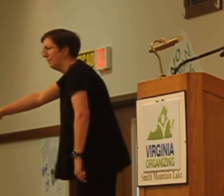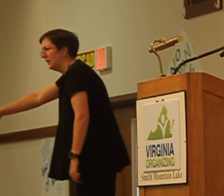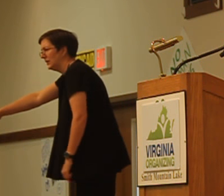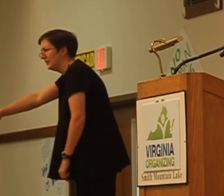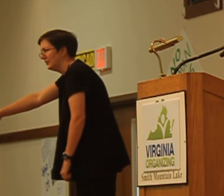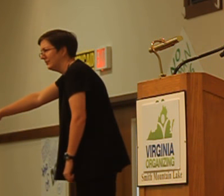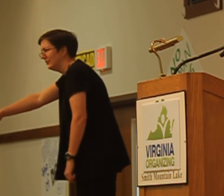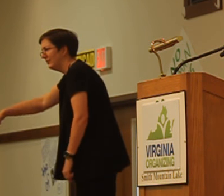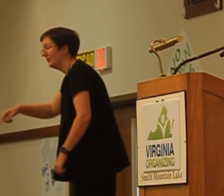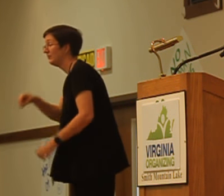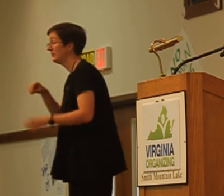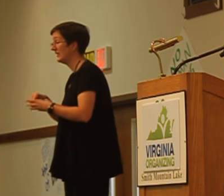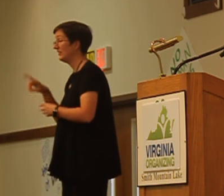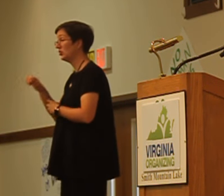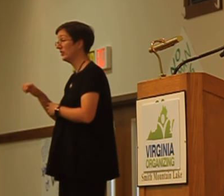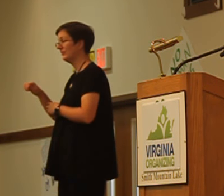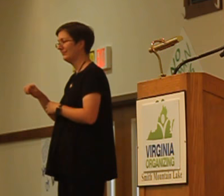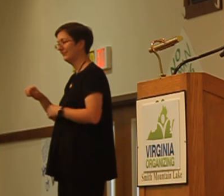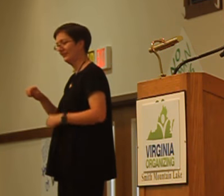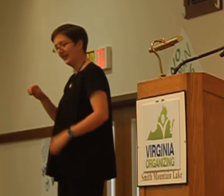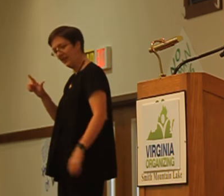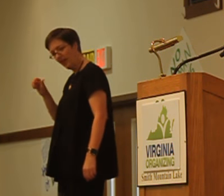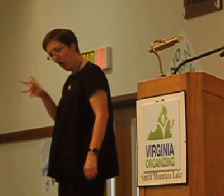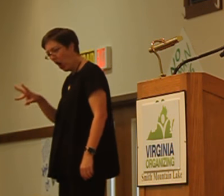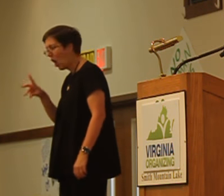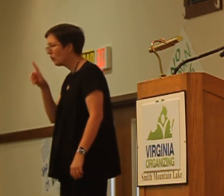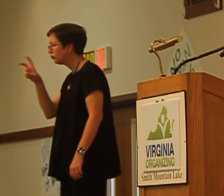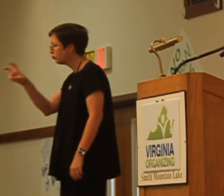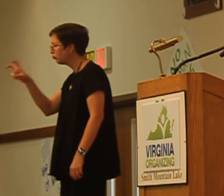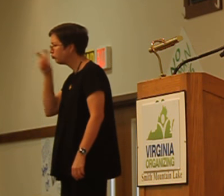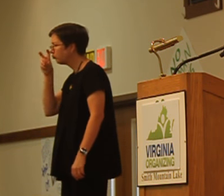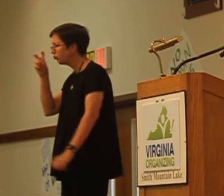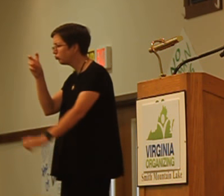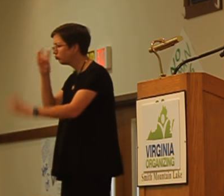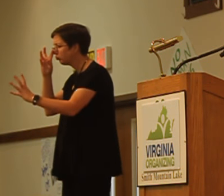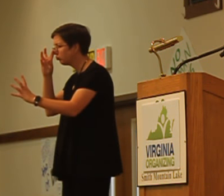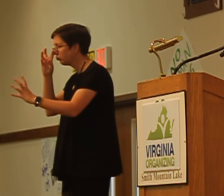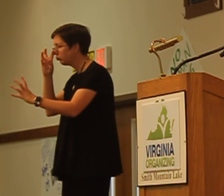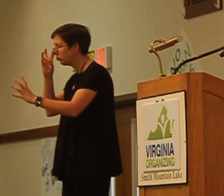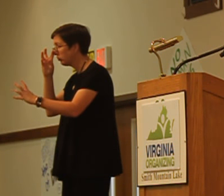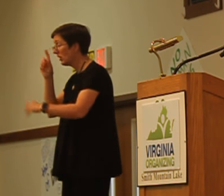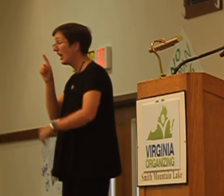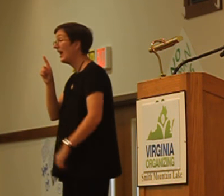And in Virginia the laws are so strict and some so backward,